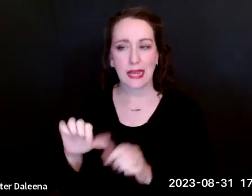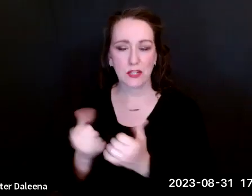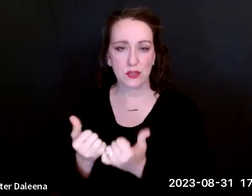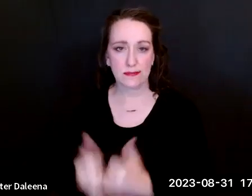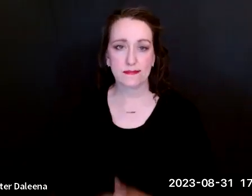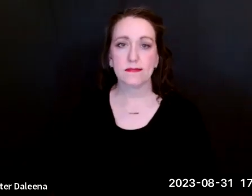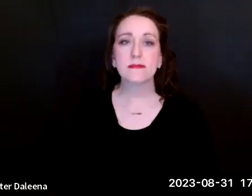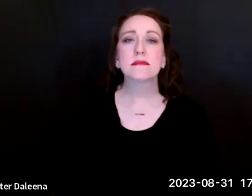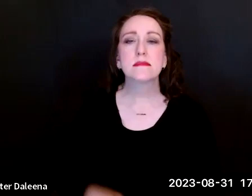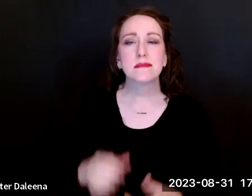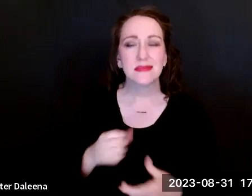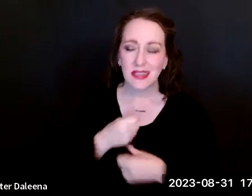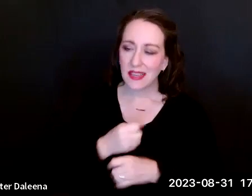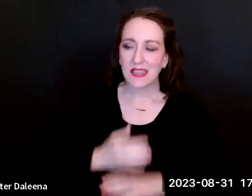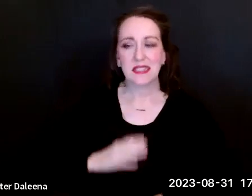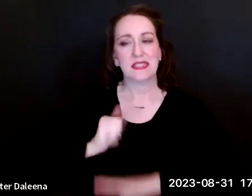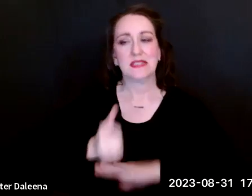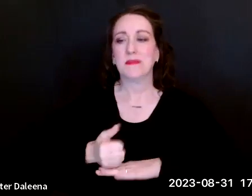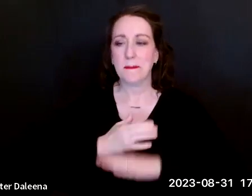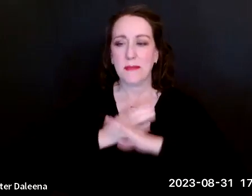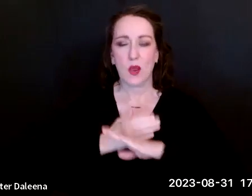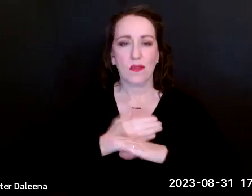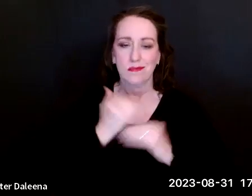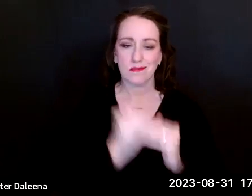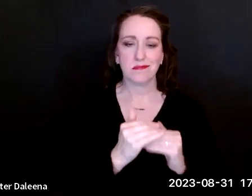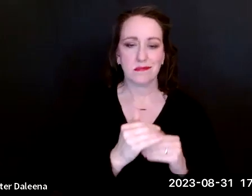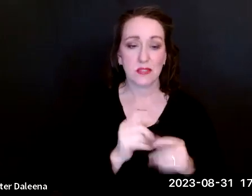this creates a barrier by limiting the number of training sites available for